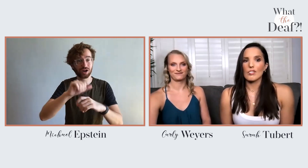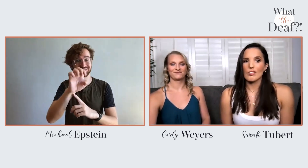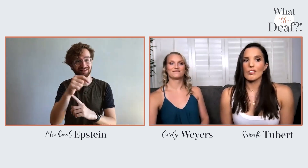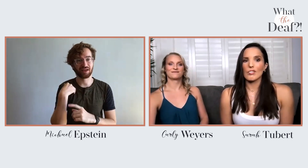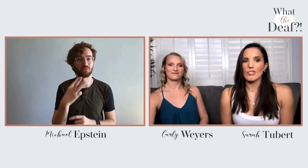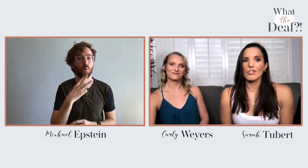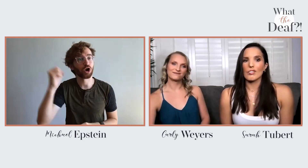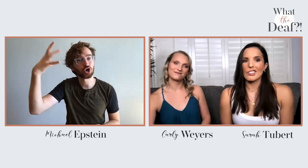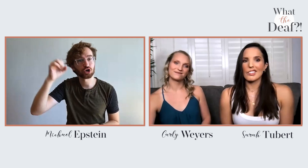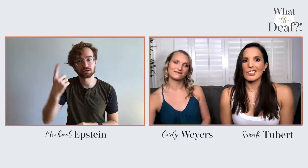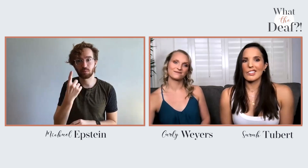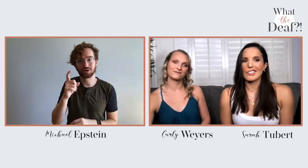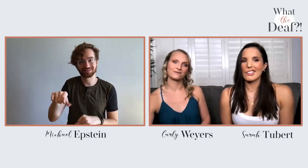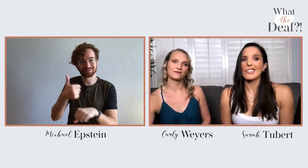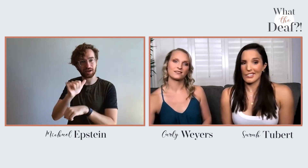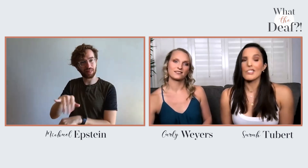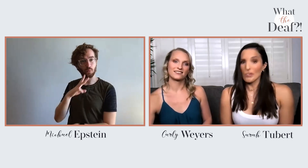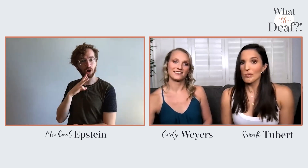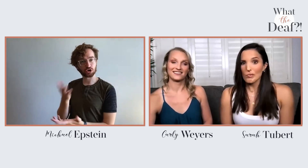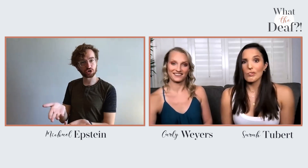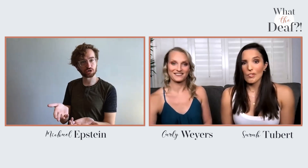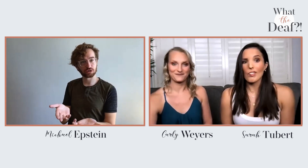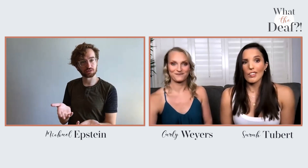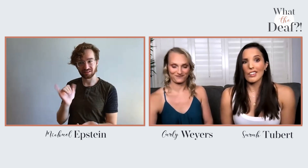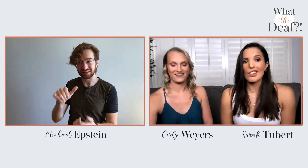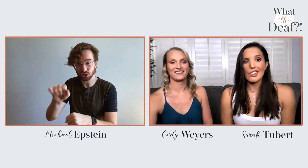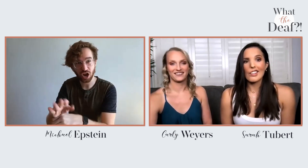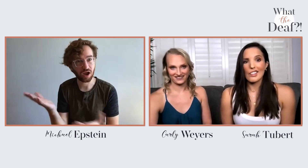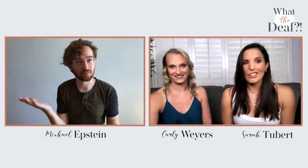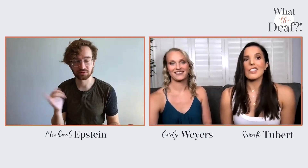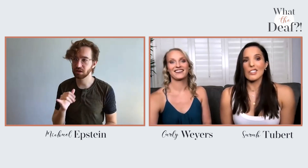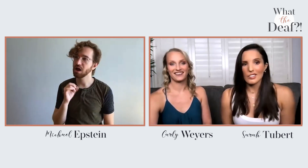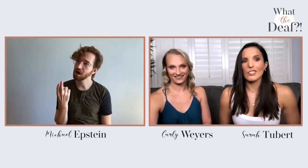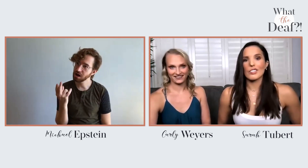when it rains, someone is working the machine that's making it rain. And people don't realize that.